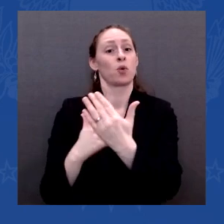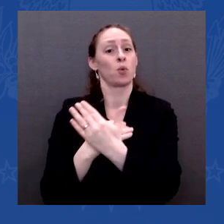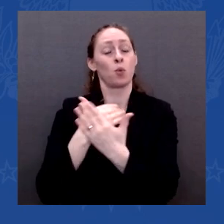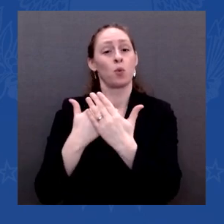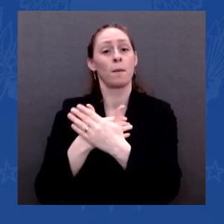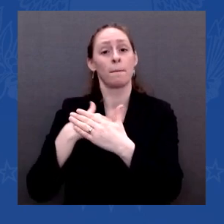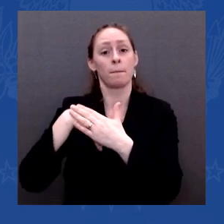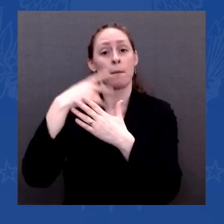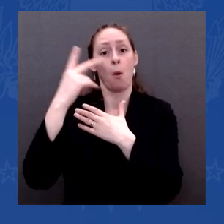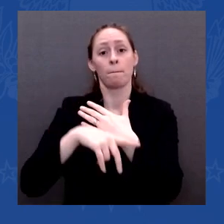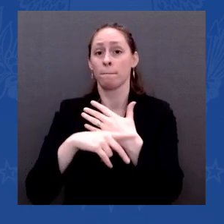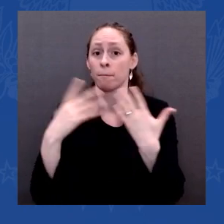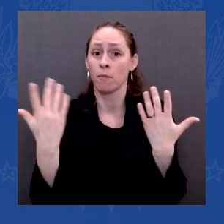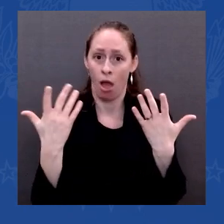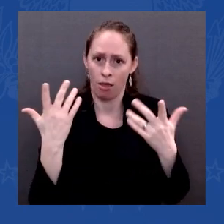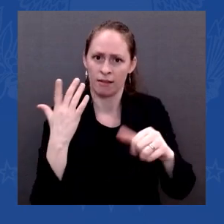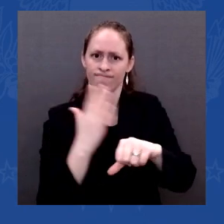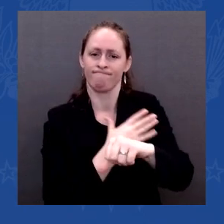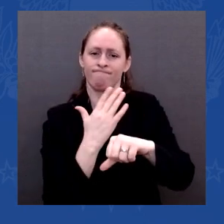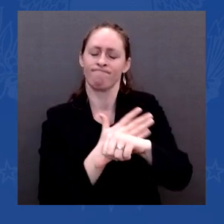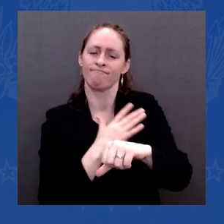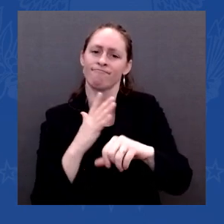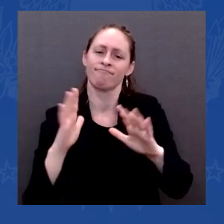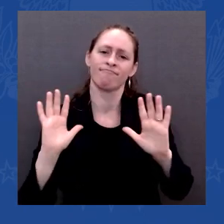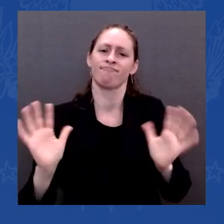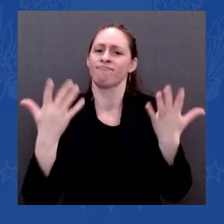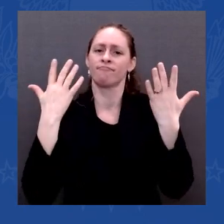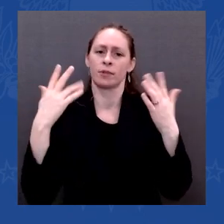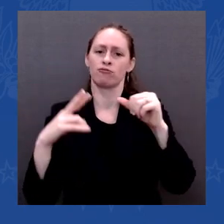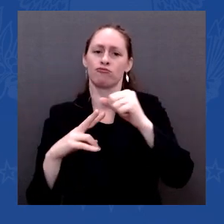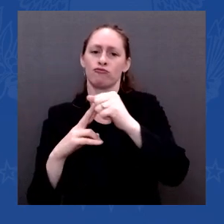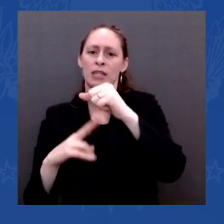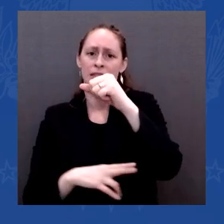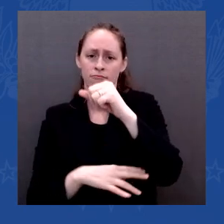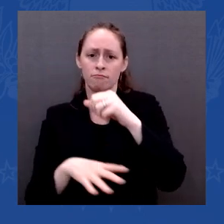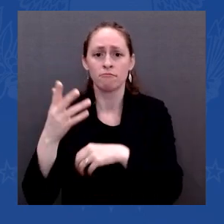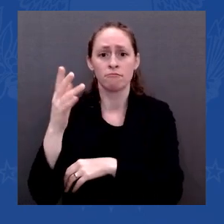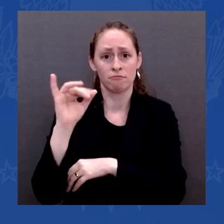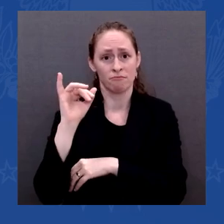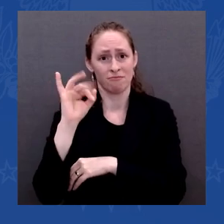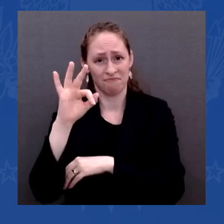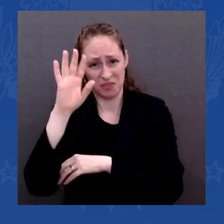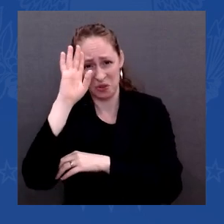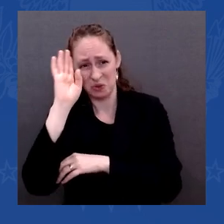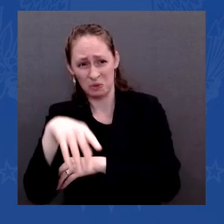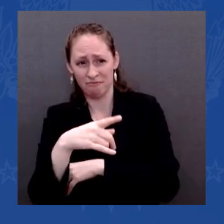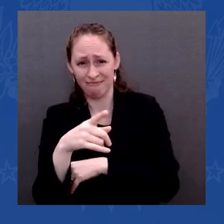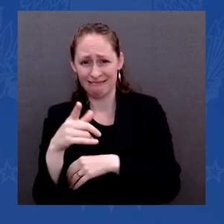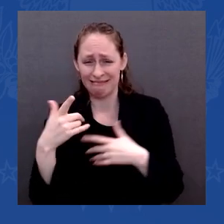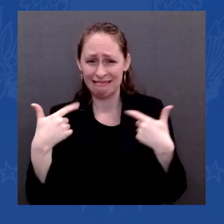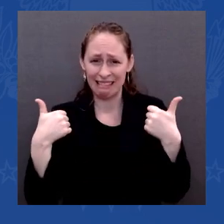to go 10 miles out of their way just to get across a small river. Or the I-10 bridge I visited in Louisiana --